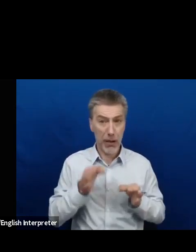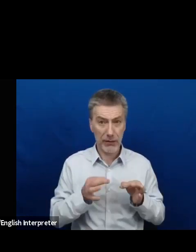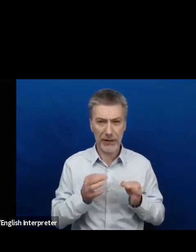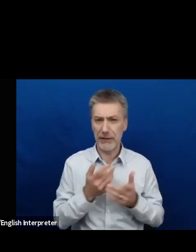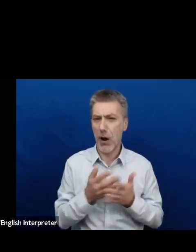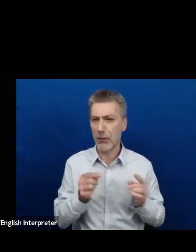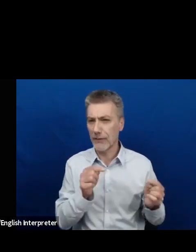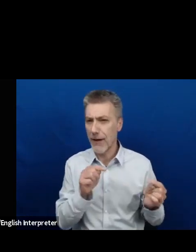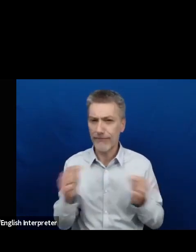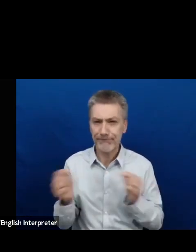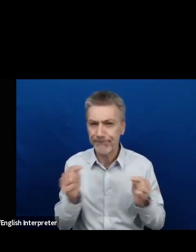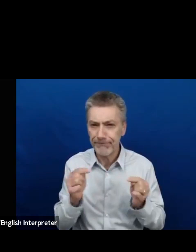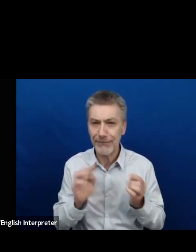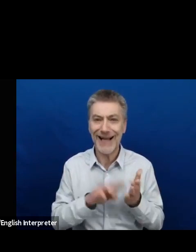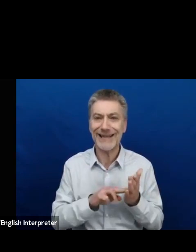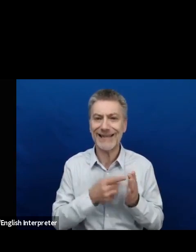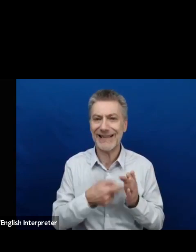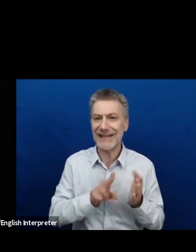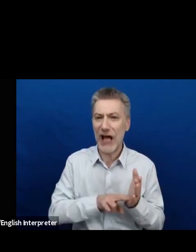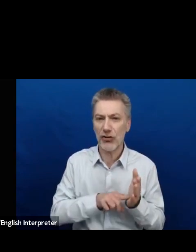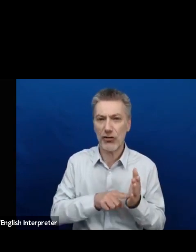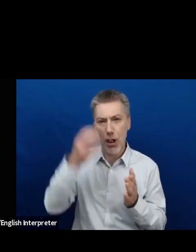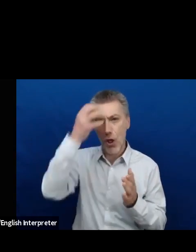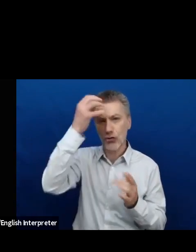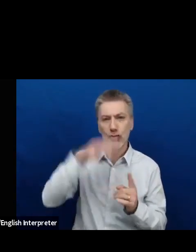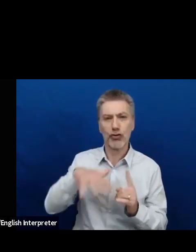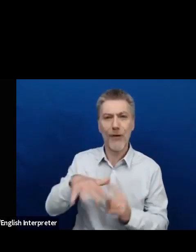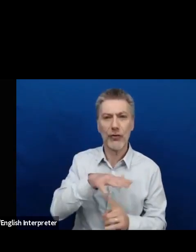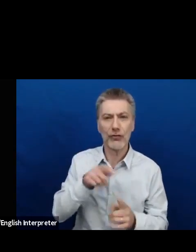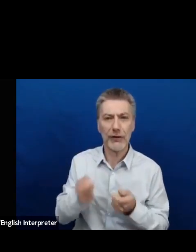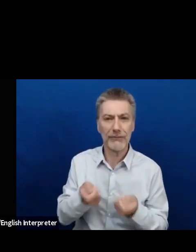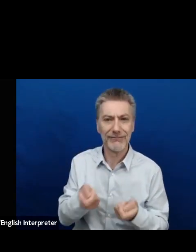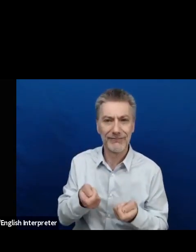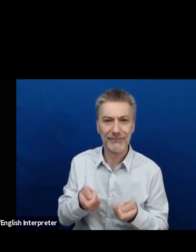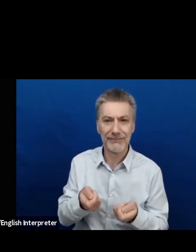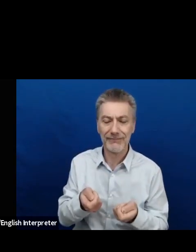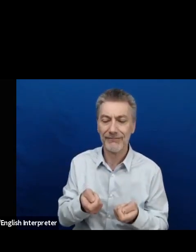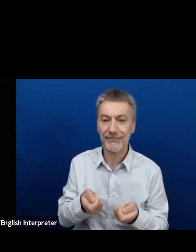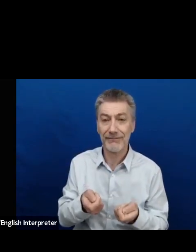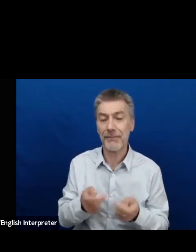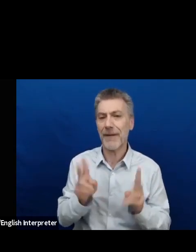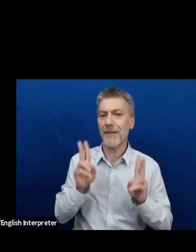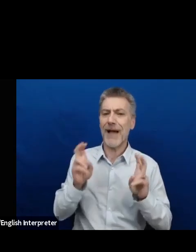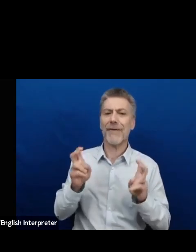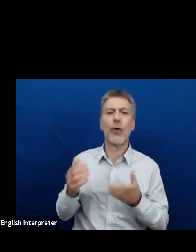understanding would take seriously the imp rial history constitute their